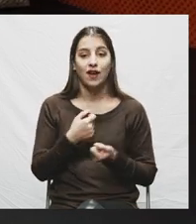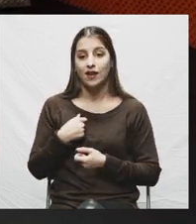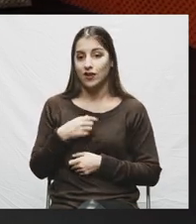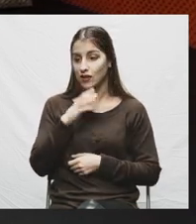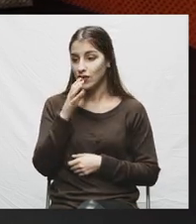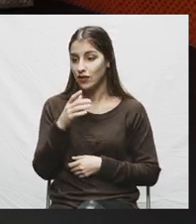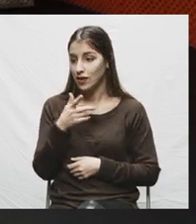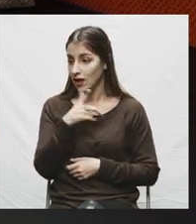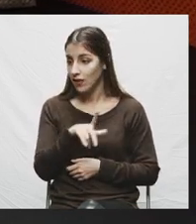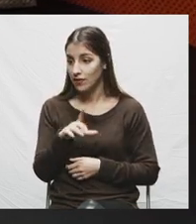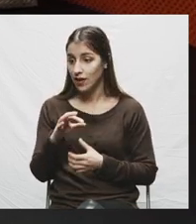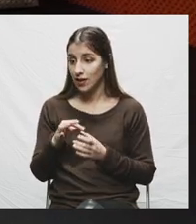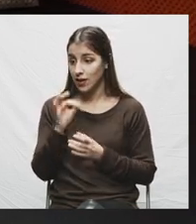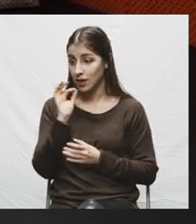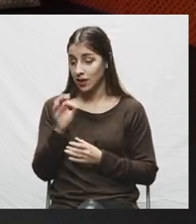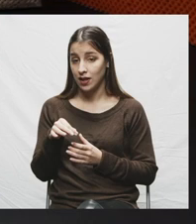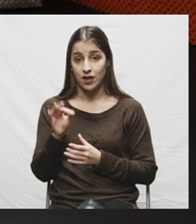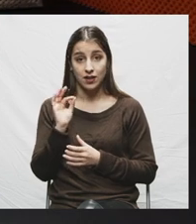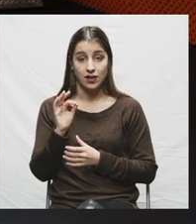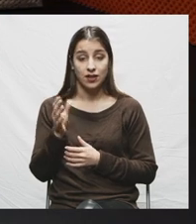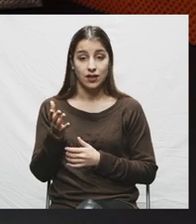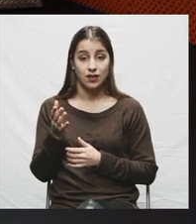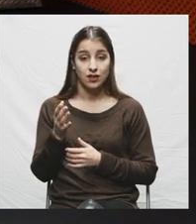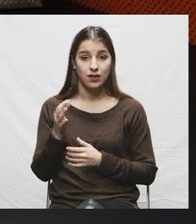… give me that coffee”. I stayed there drinking it, on the steps,